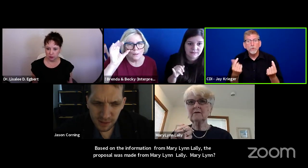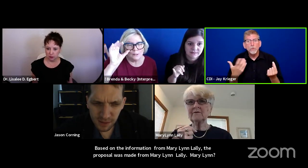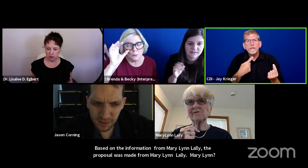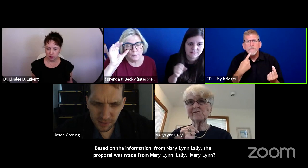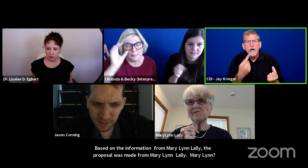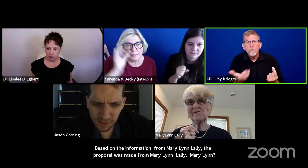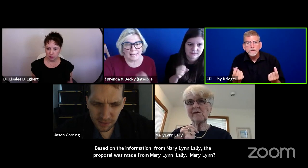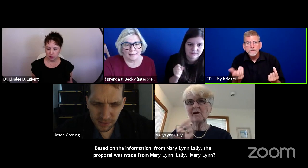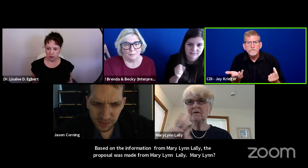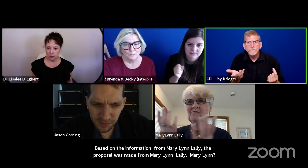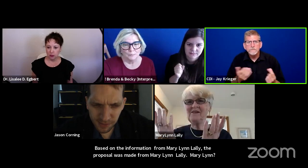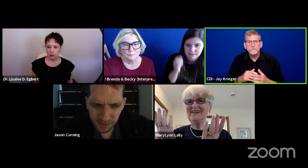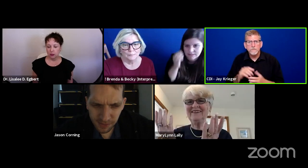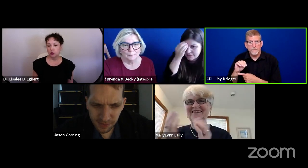What do you want me to say?